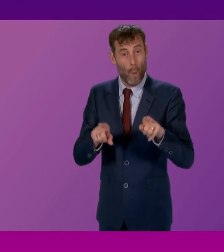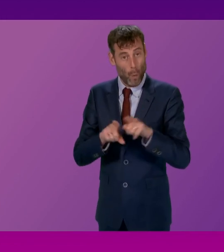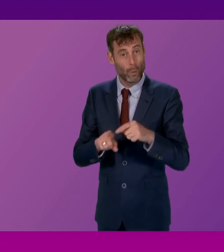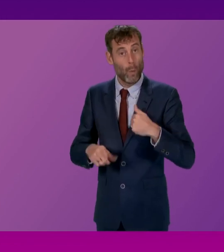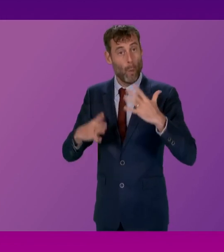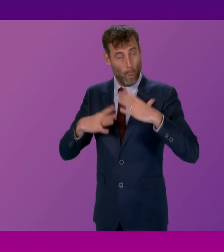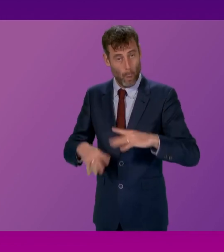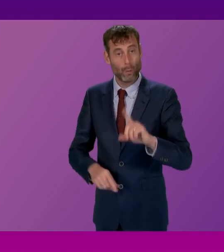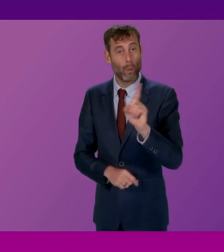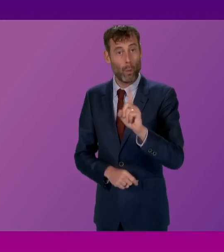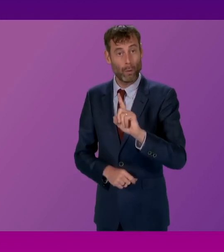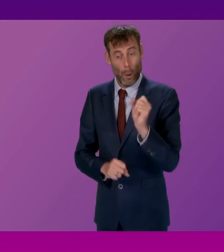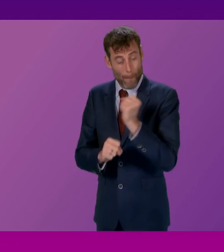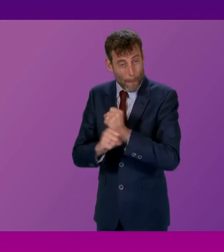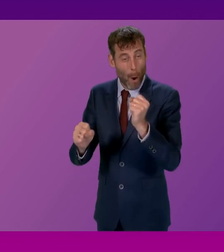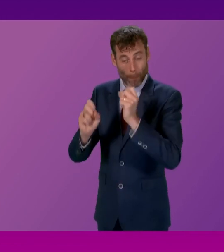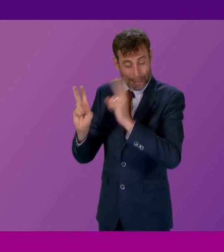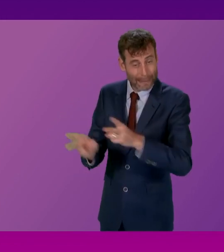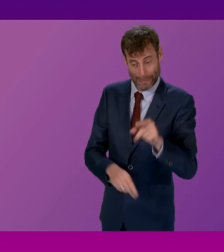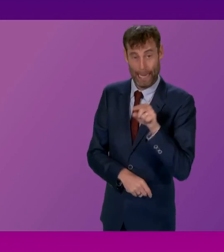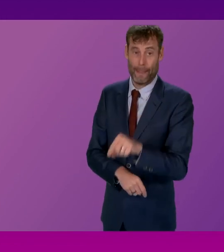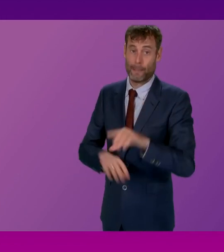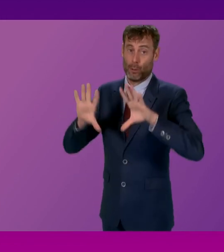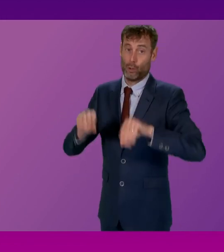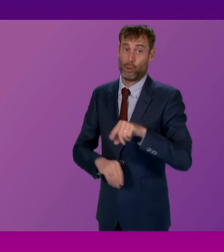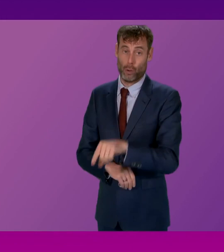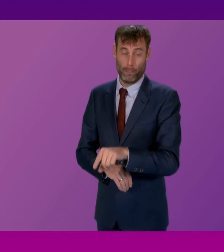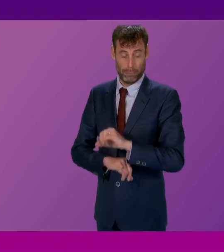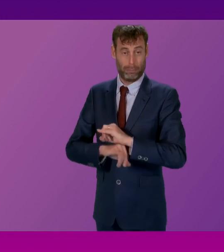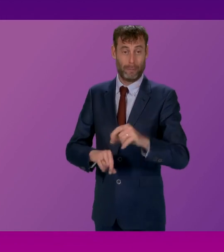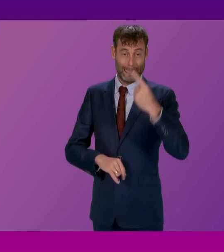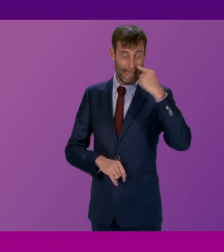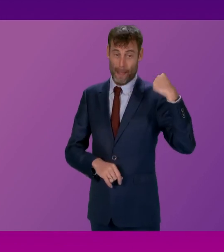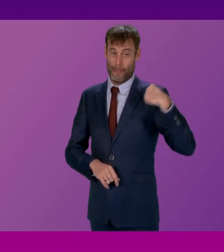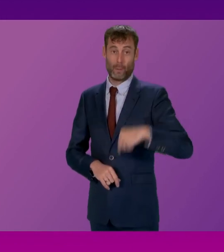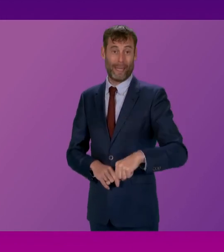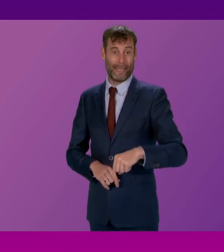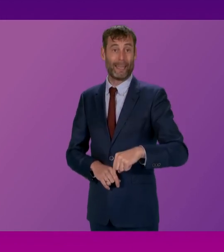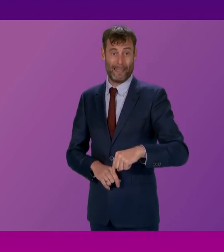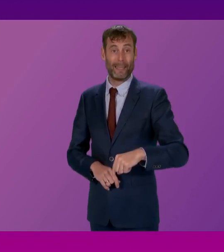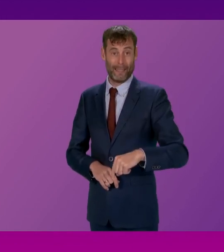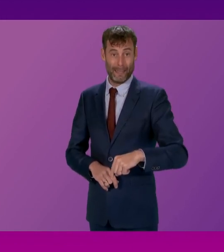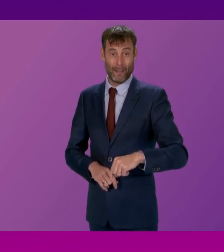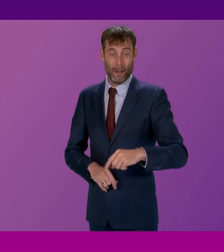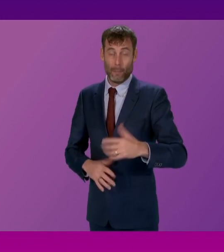We have seen horrendous scenes during the past week, let alone the past three and a